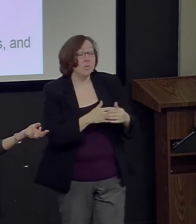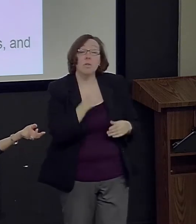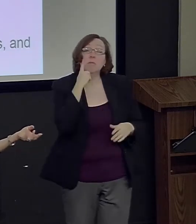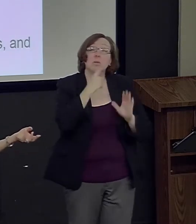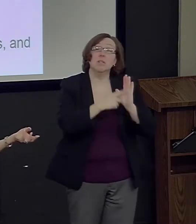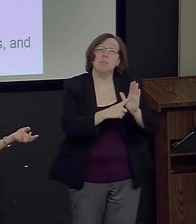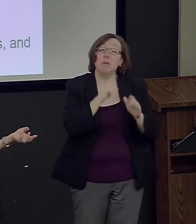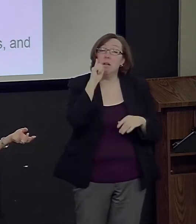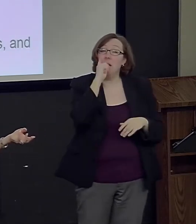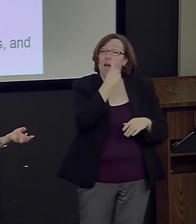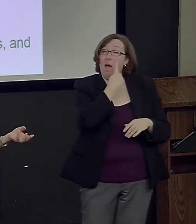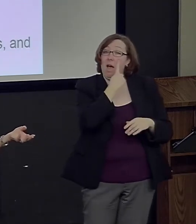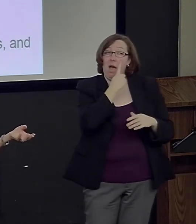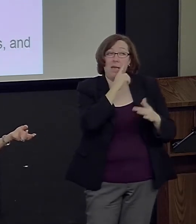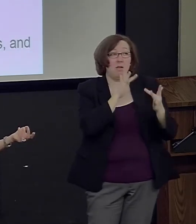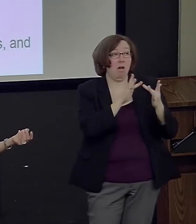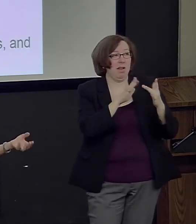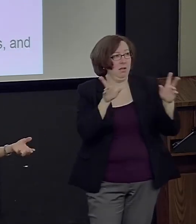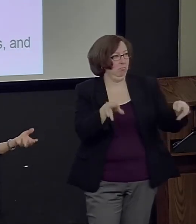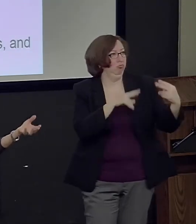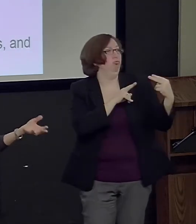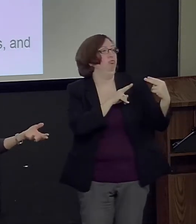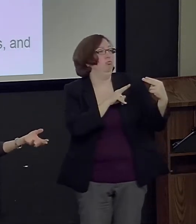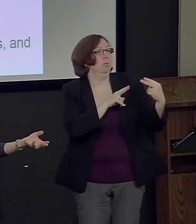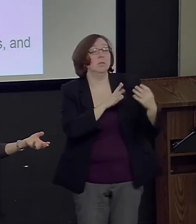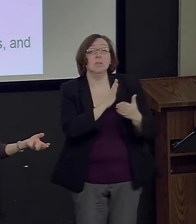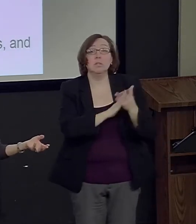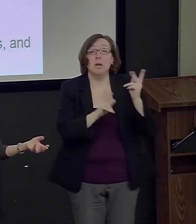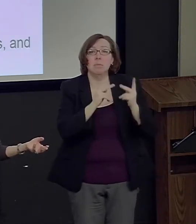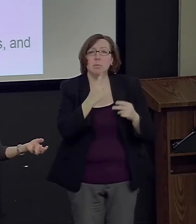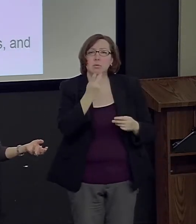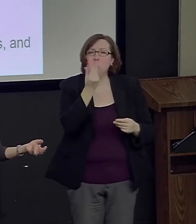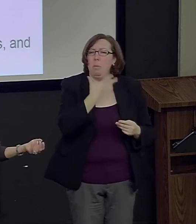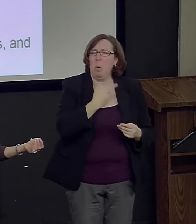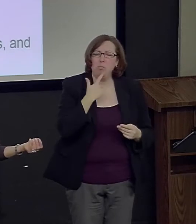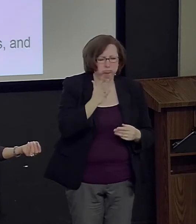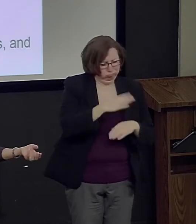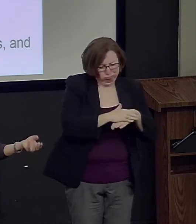some people reported that they were very comfortable looking at each other,